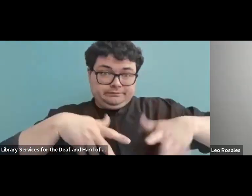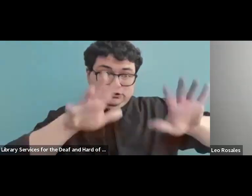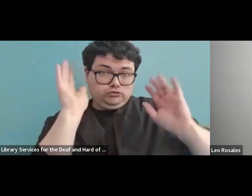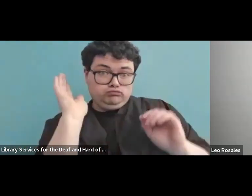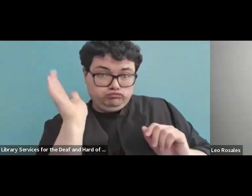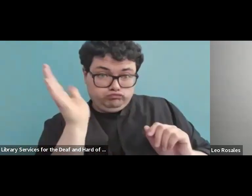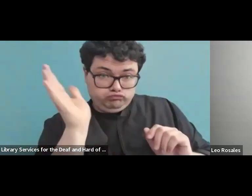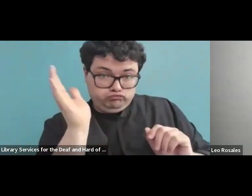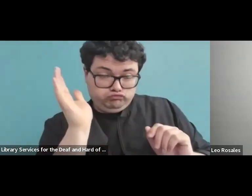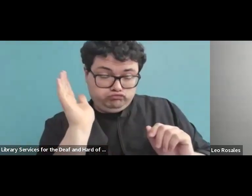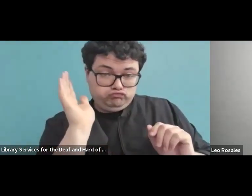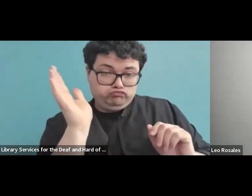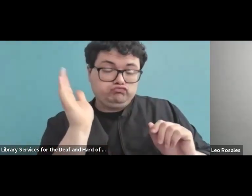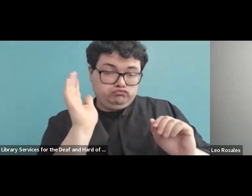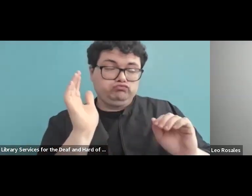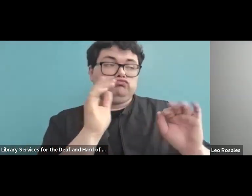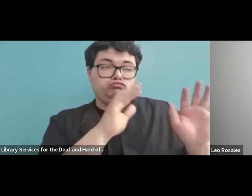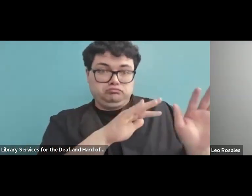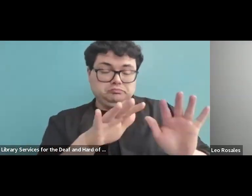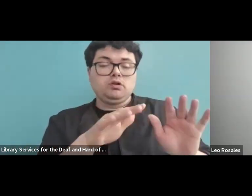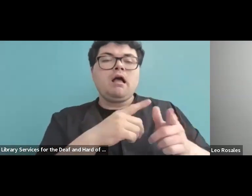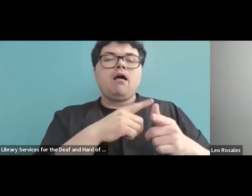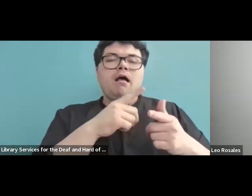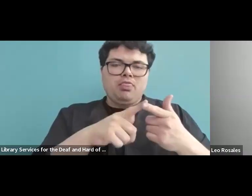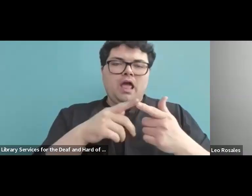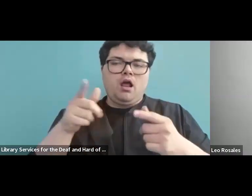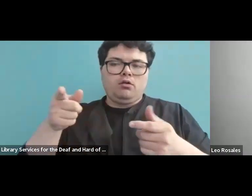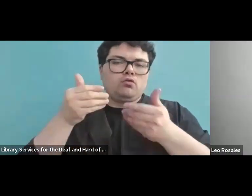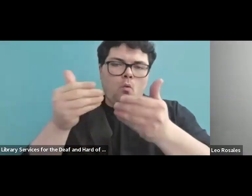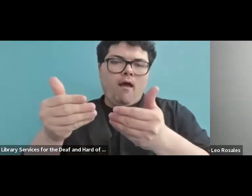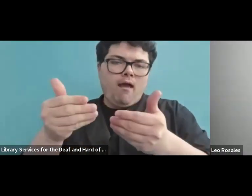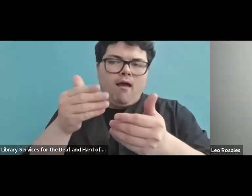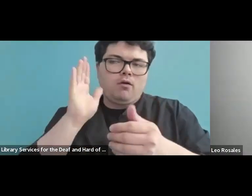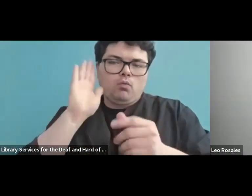And then once Mike finishes with his presentation and all that is completed,